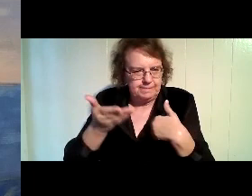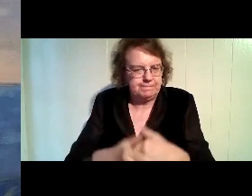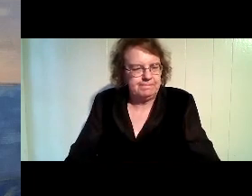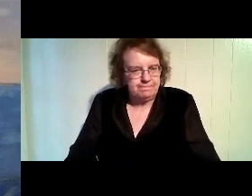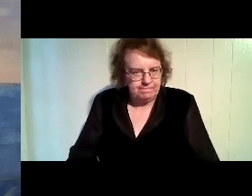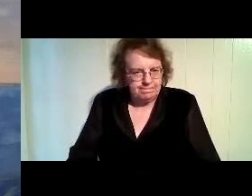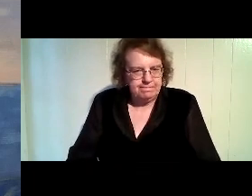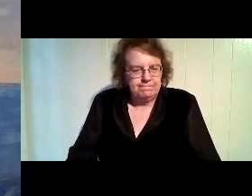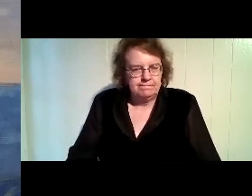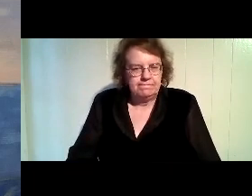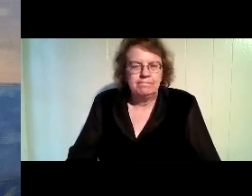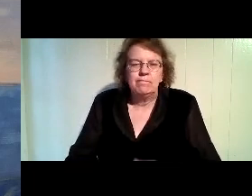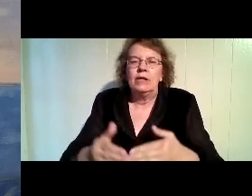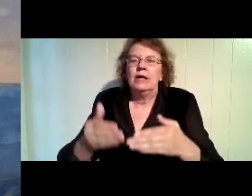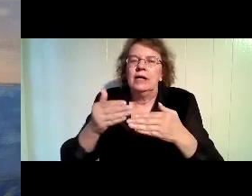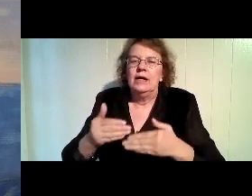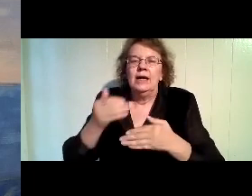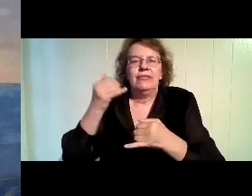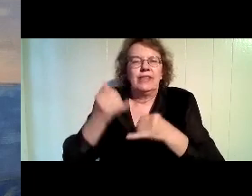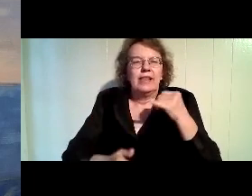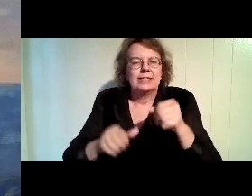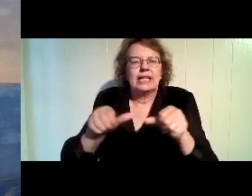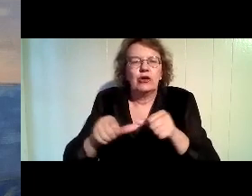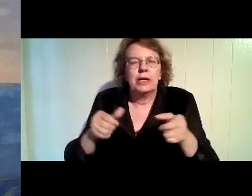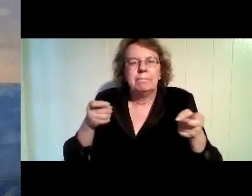And then the very last area is more about managing your data